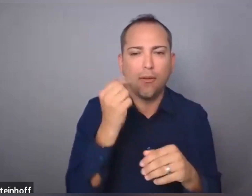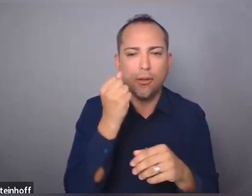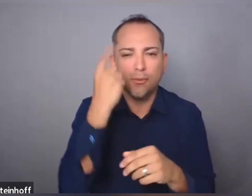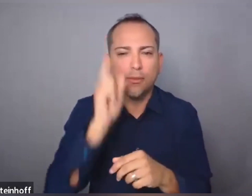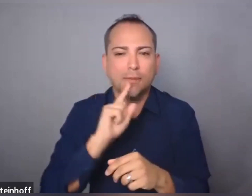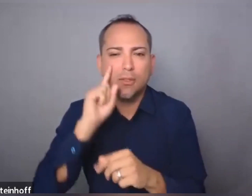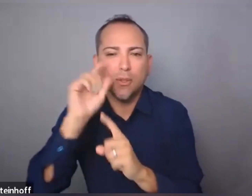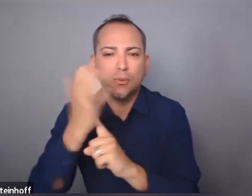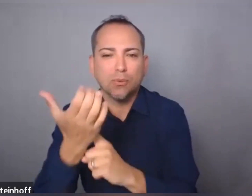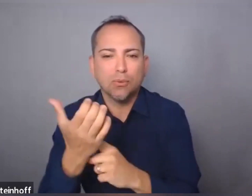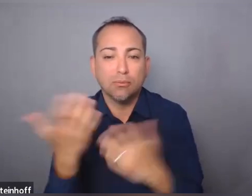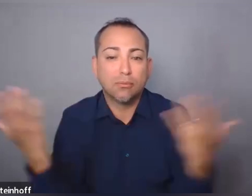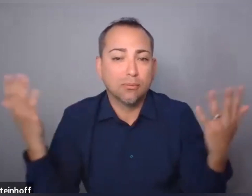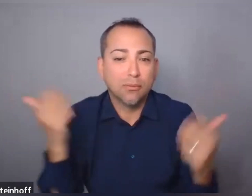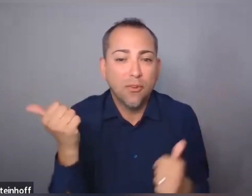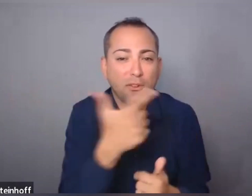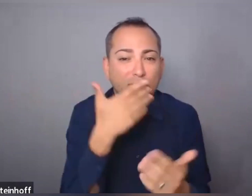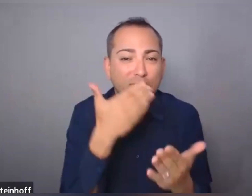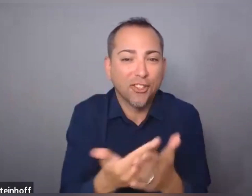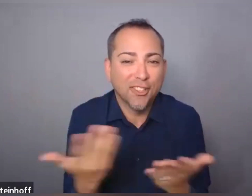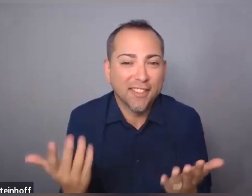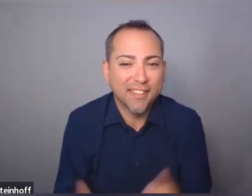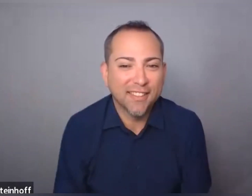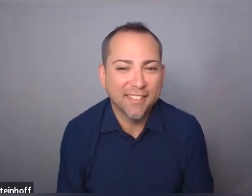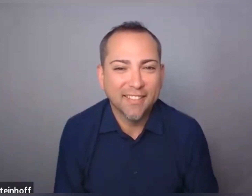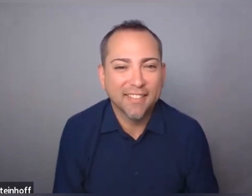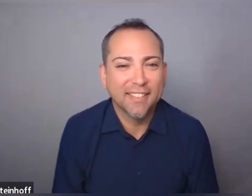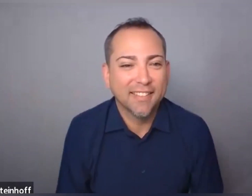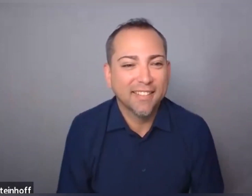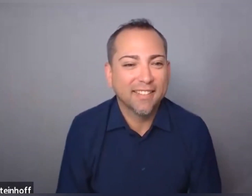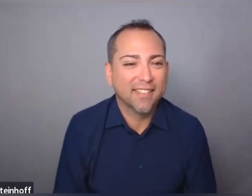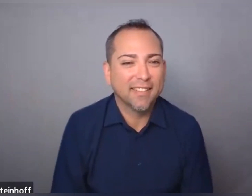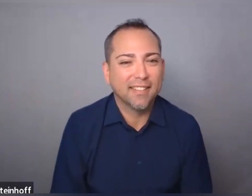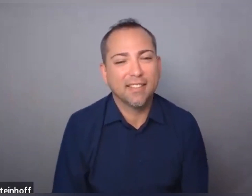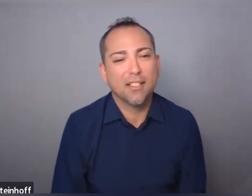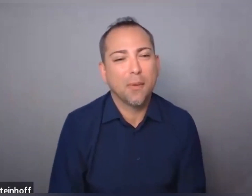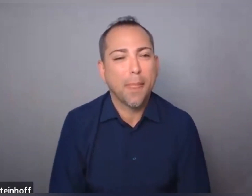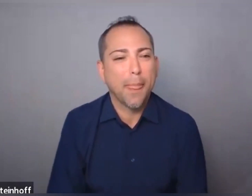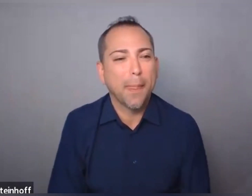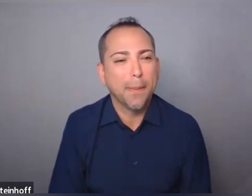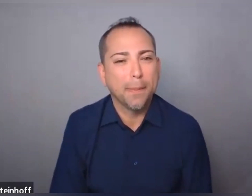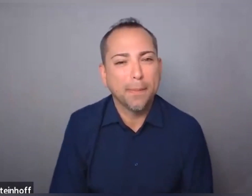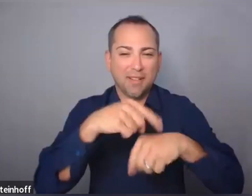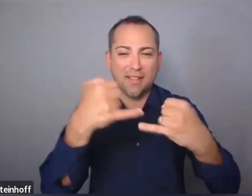is just to understand that they are, you know, understand the basics of sign language and, and deaf culture, so that's good.